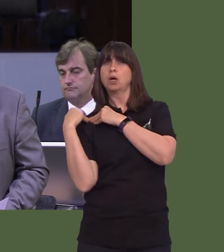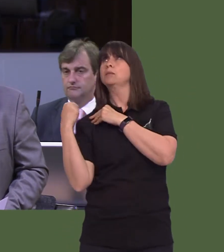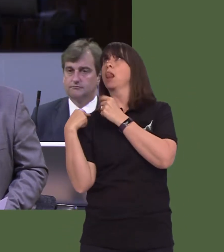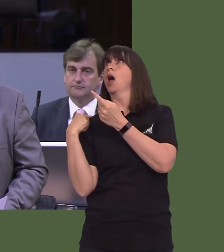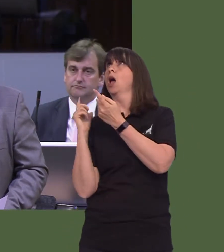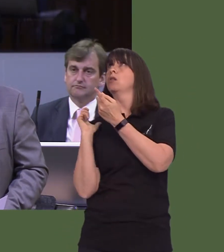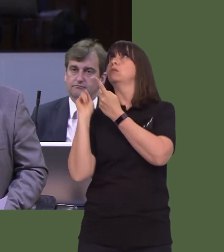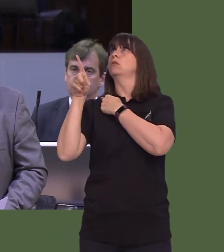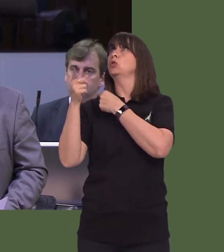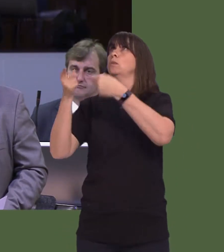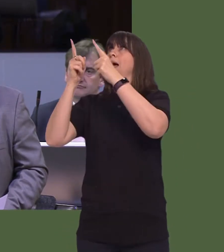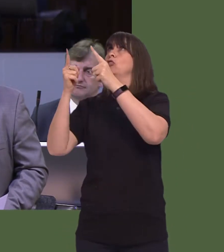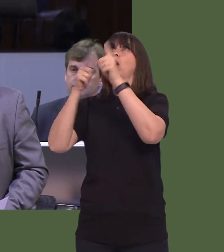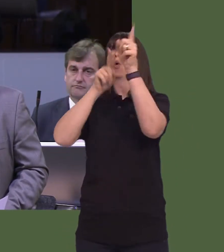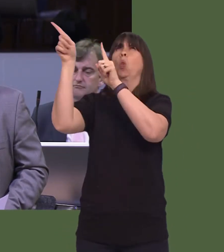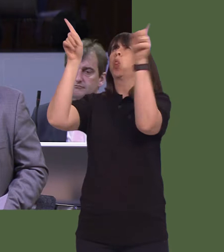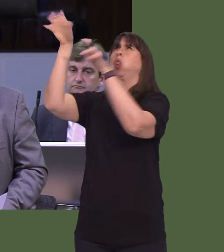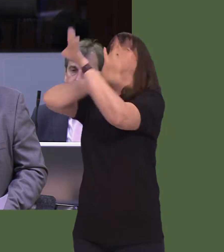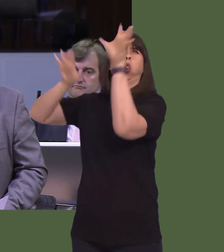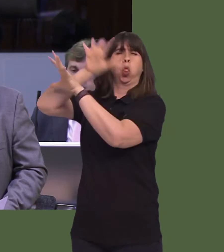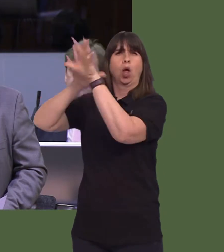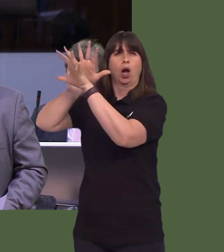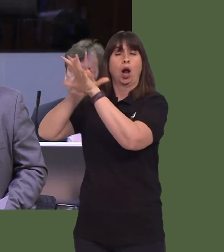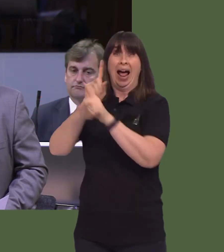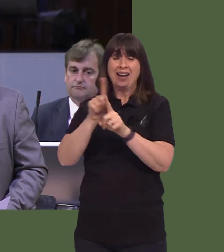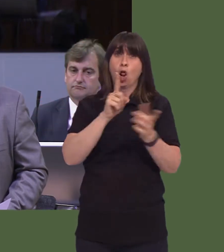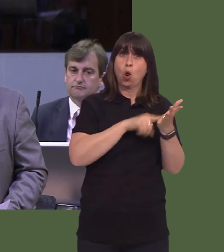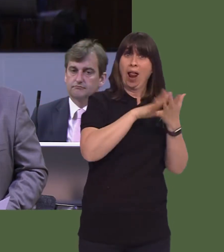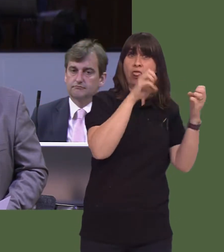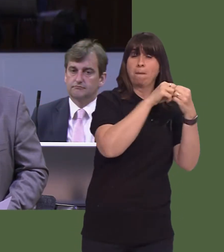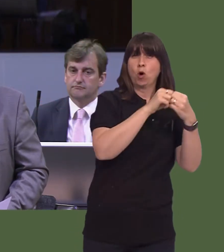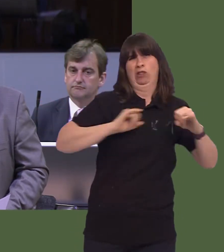where you have a rift between the health board and the ward, when you have seriously flawed